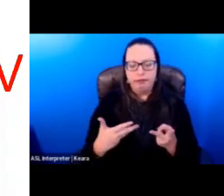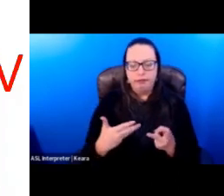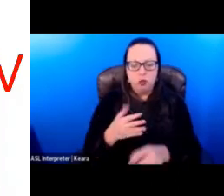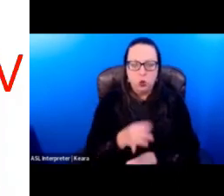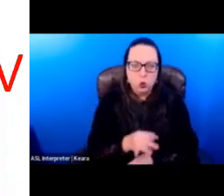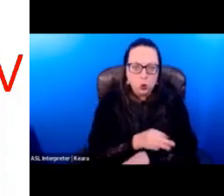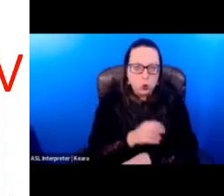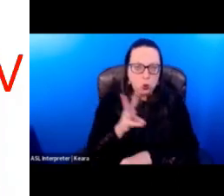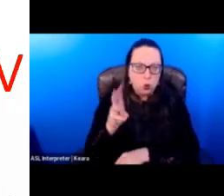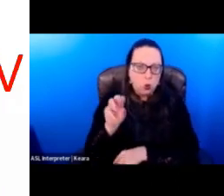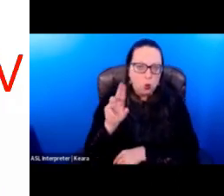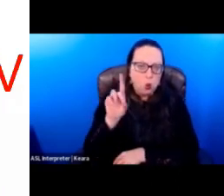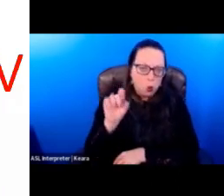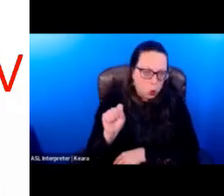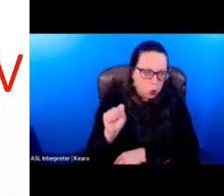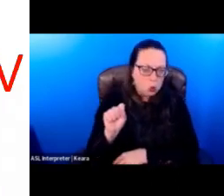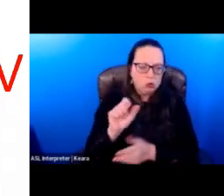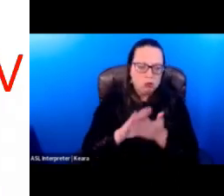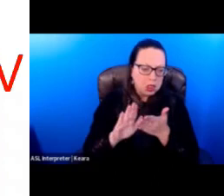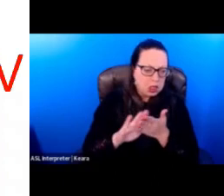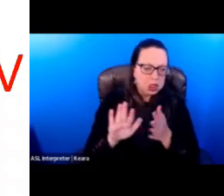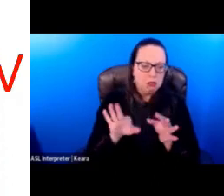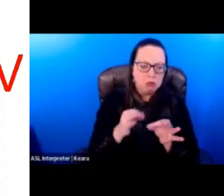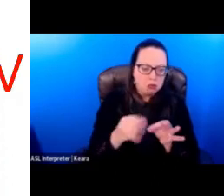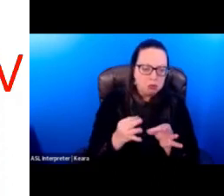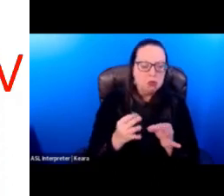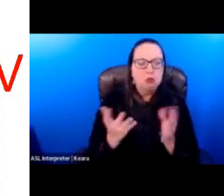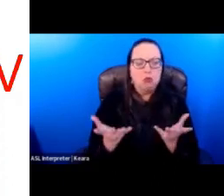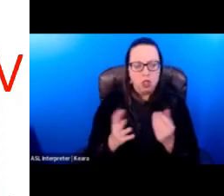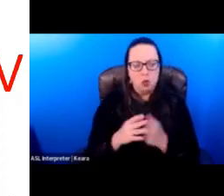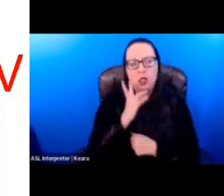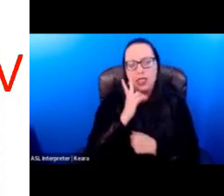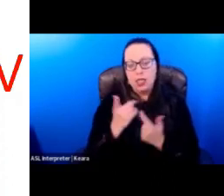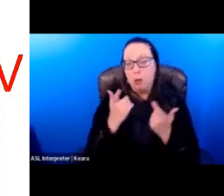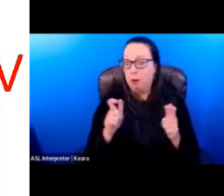things. You see a very marked increase amongst those with a history of traumatic brain